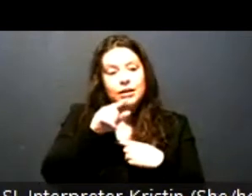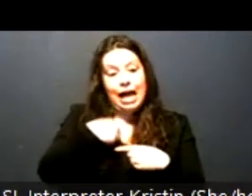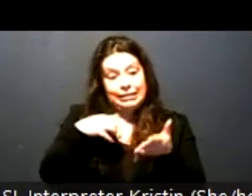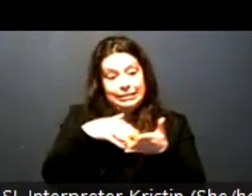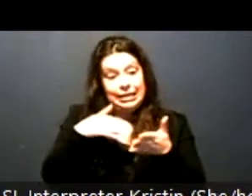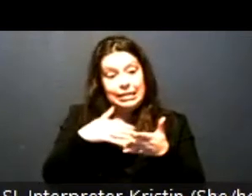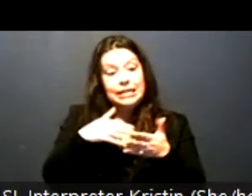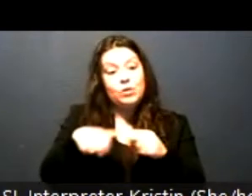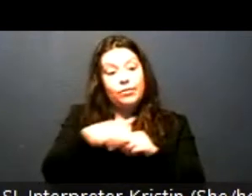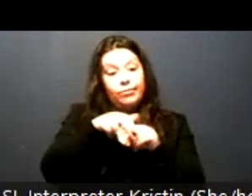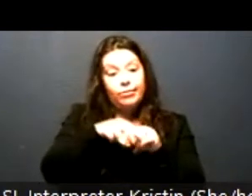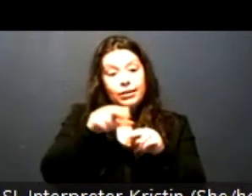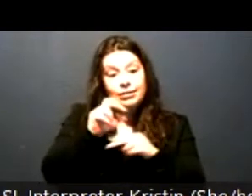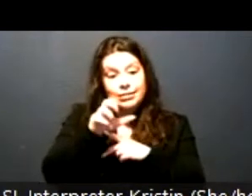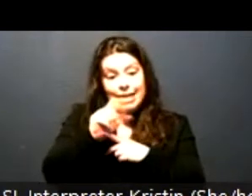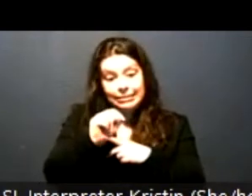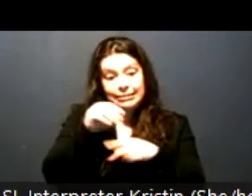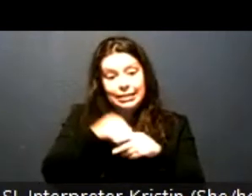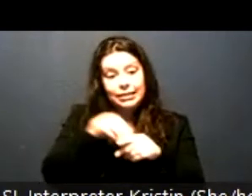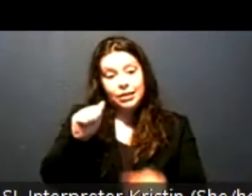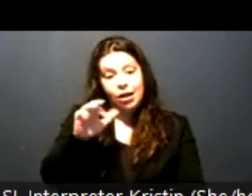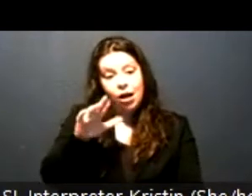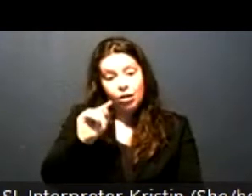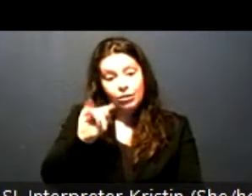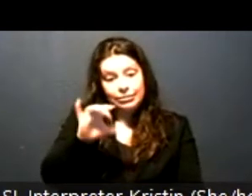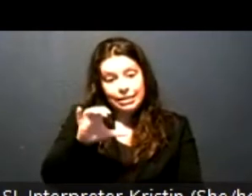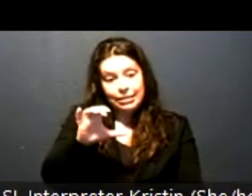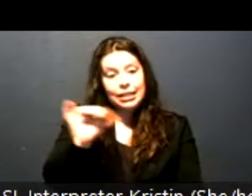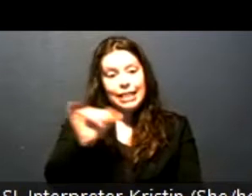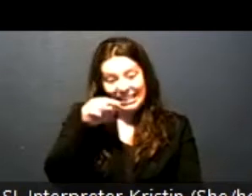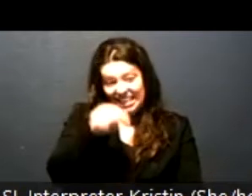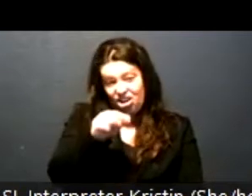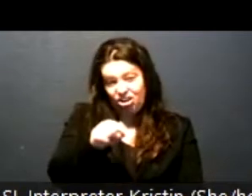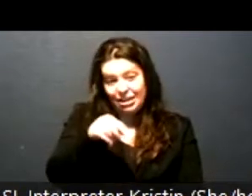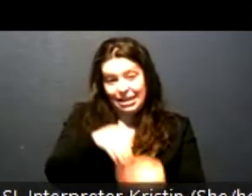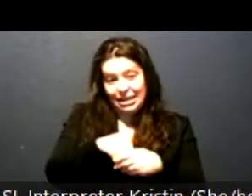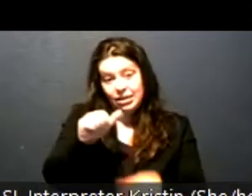perfect little island like here in the middle of an Arctic pond, and they make their nest on this